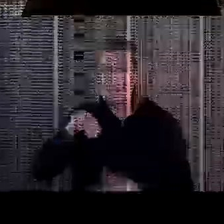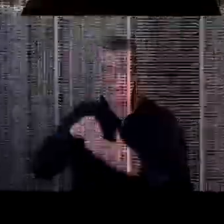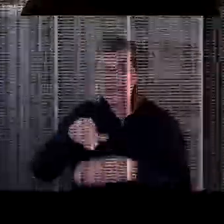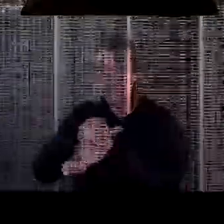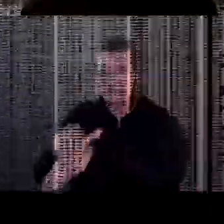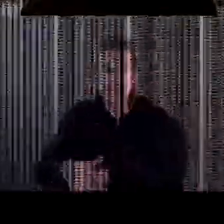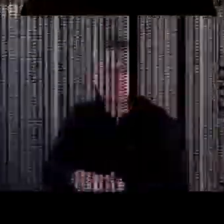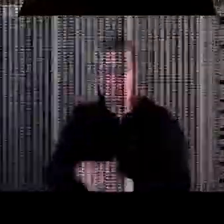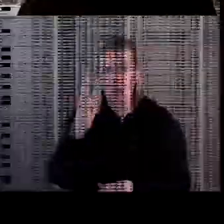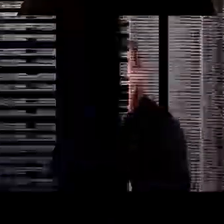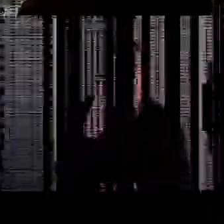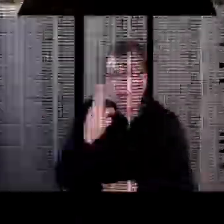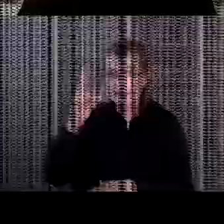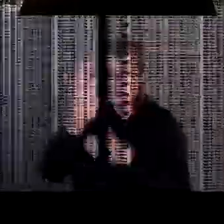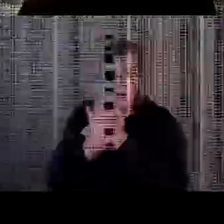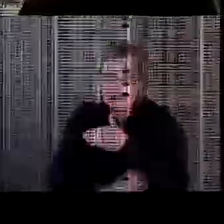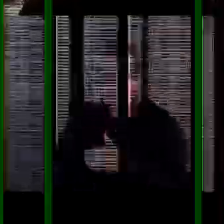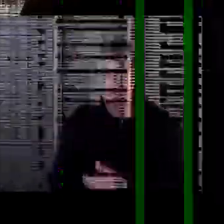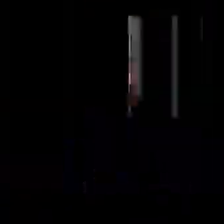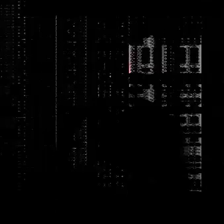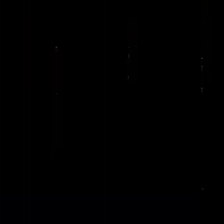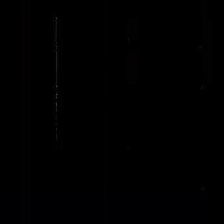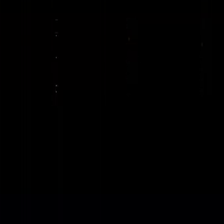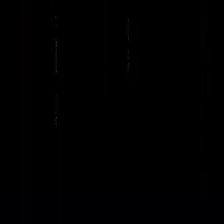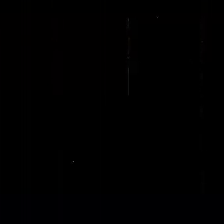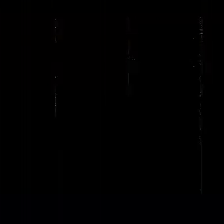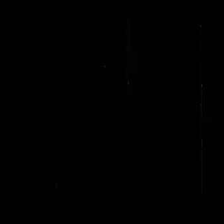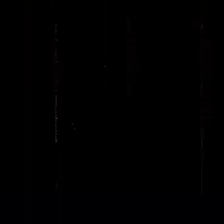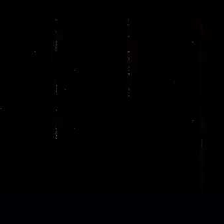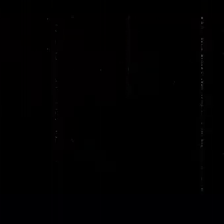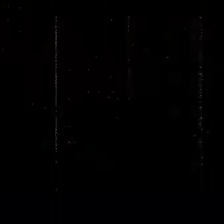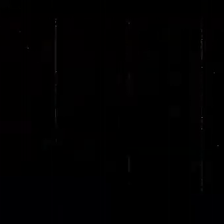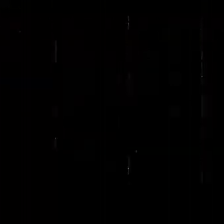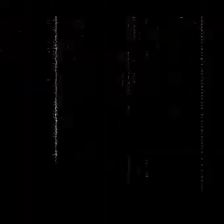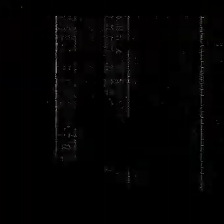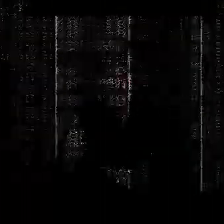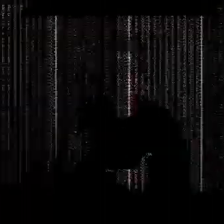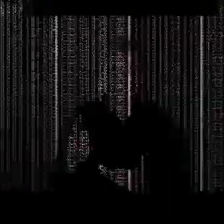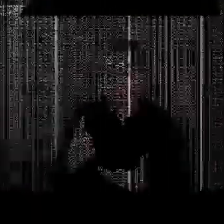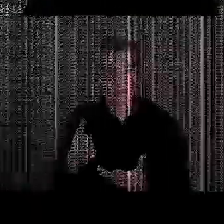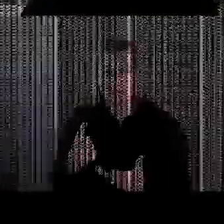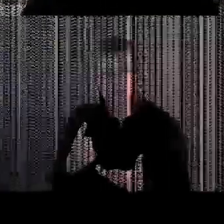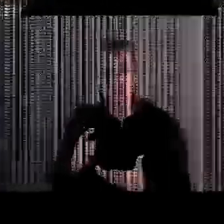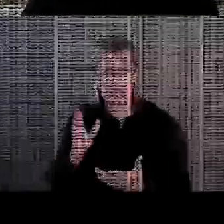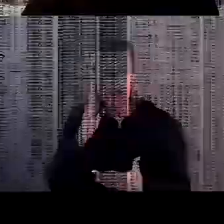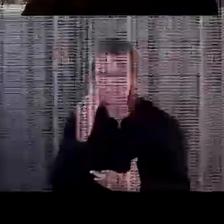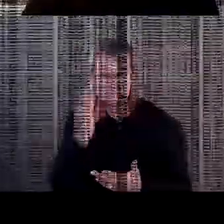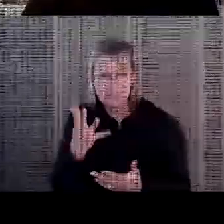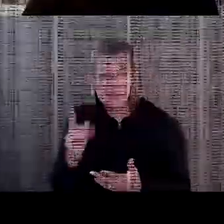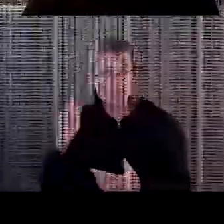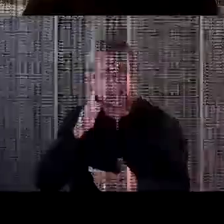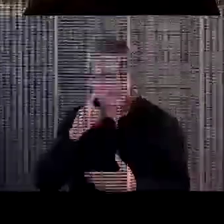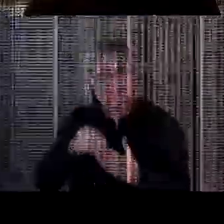sunset or sunrise on the Nile. So she said and I will let you hear her and her own words.